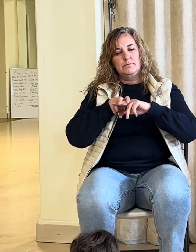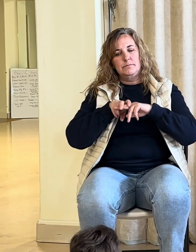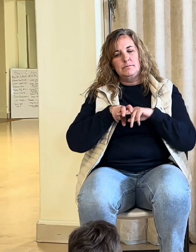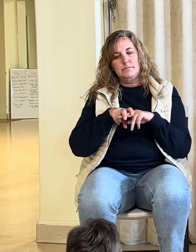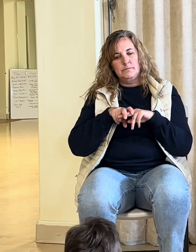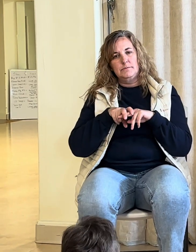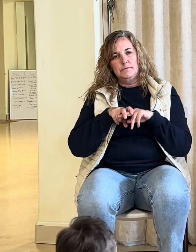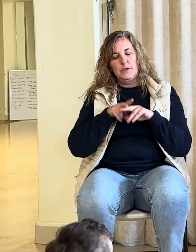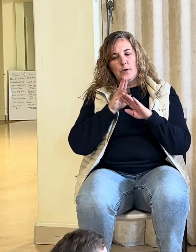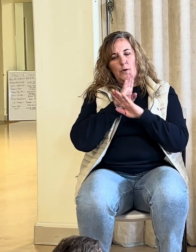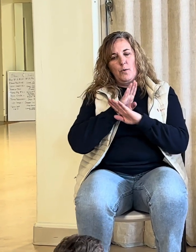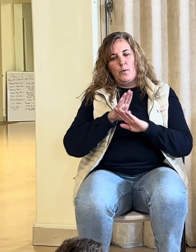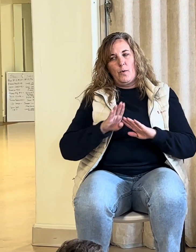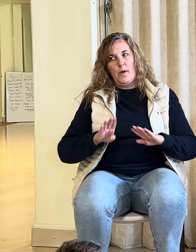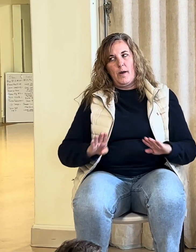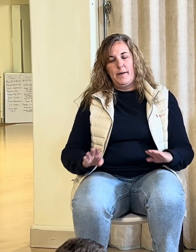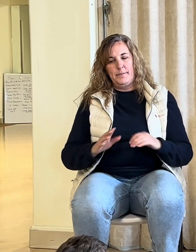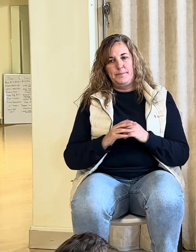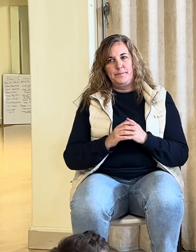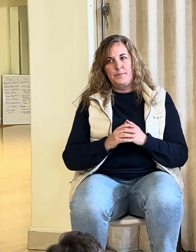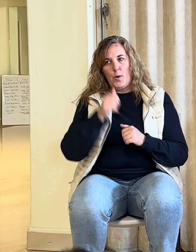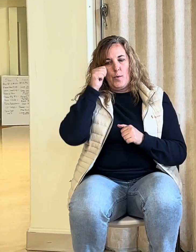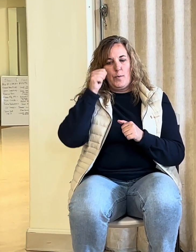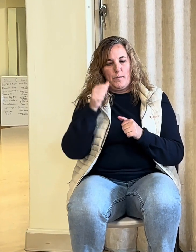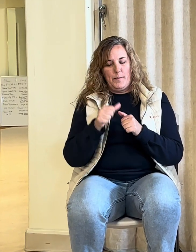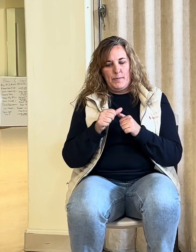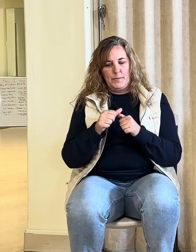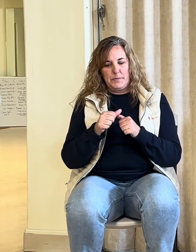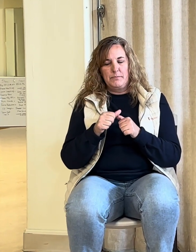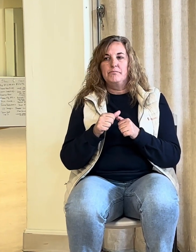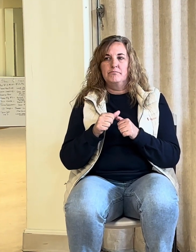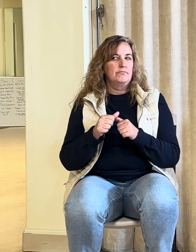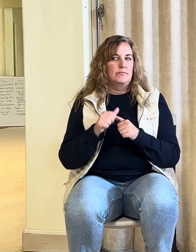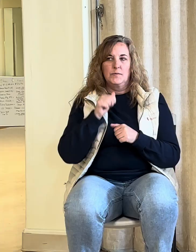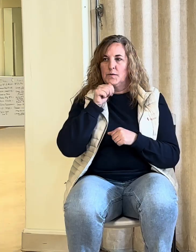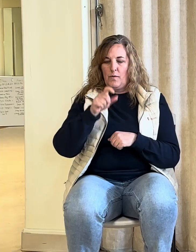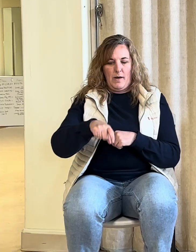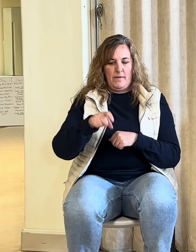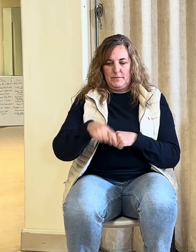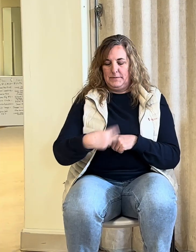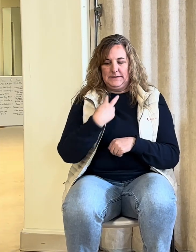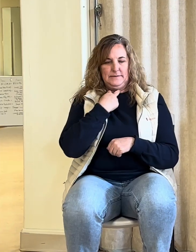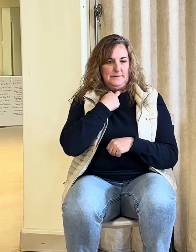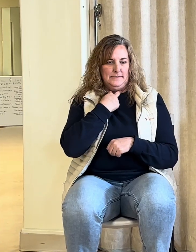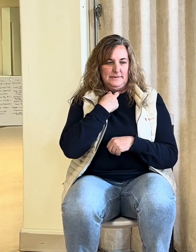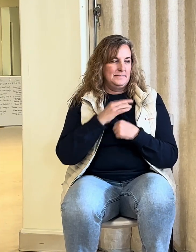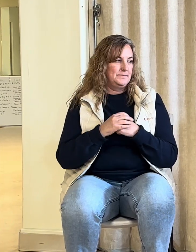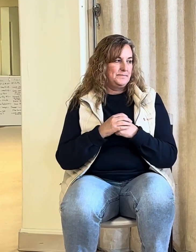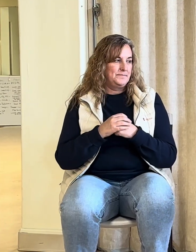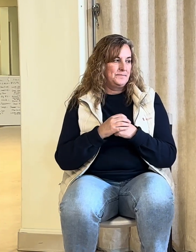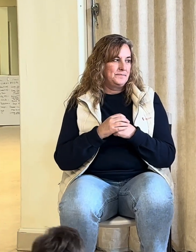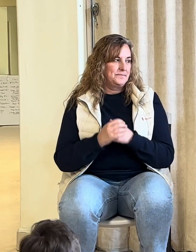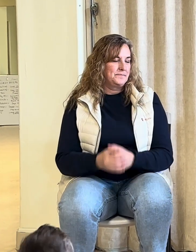too quiet of it all, we remembered that we didn't have to be stuck anywhere anymore.